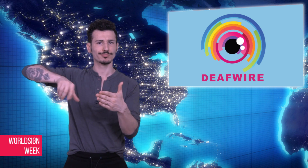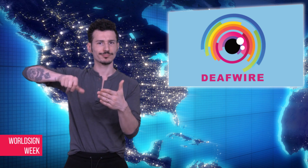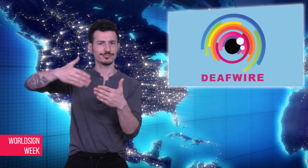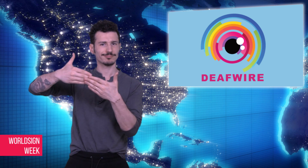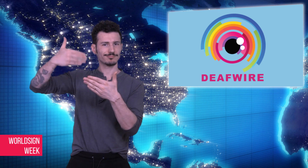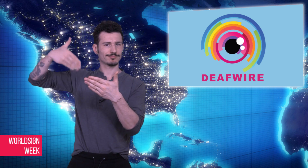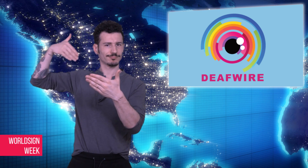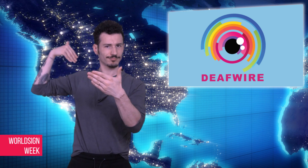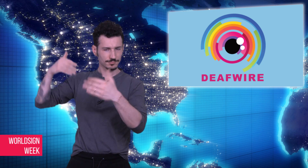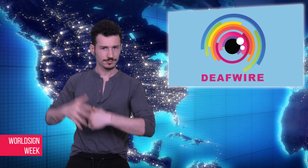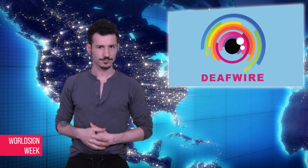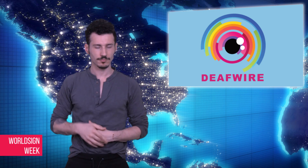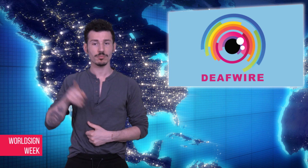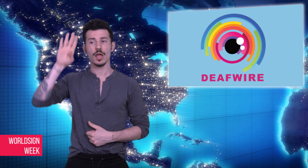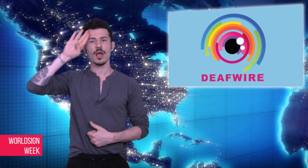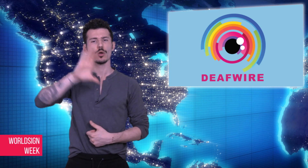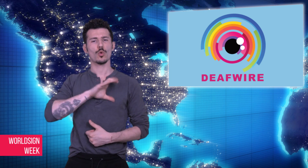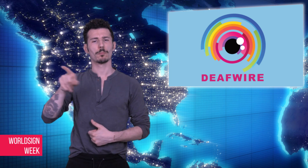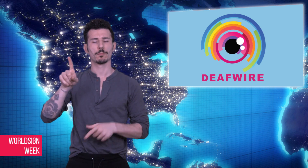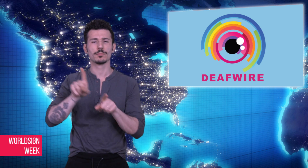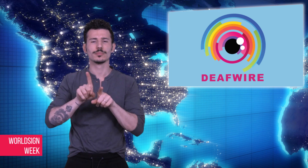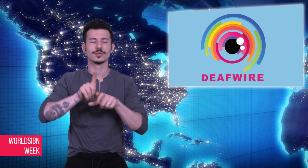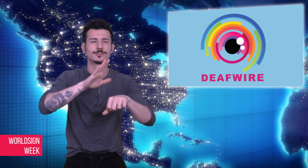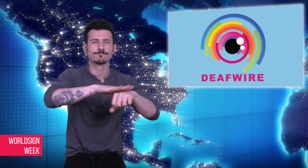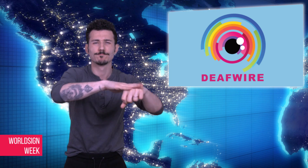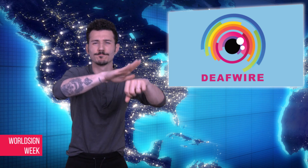linked to a series of prior thefts